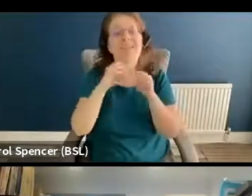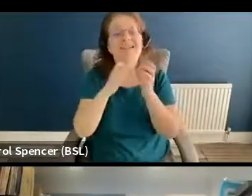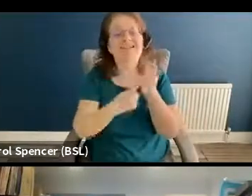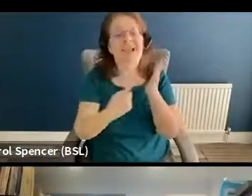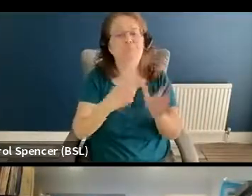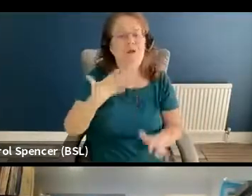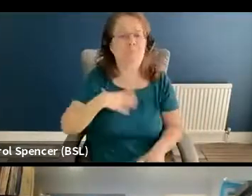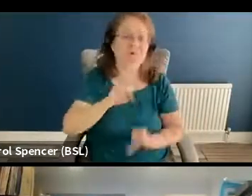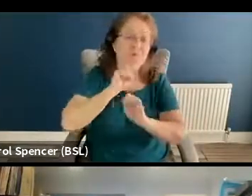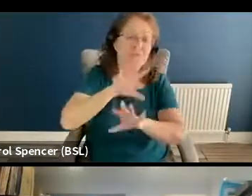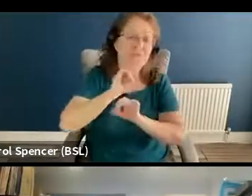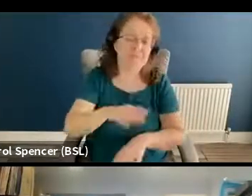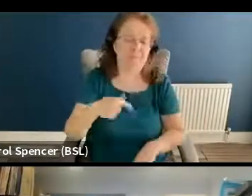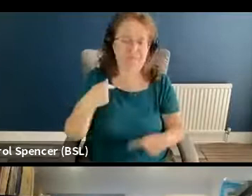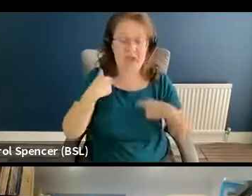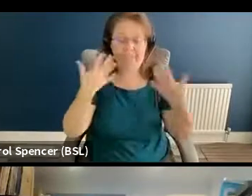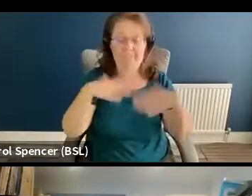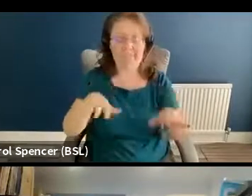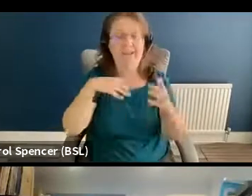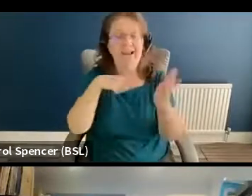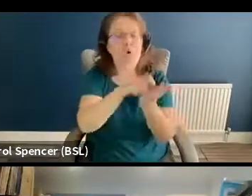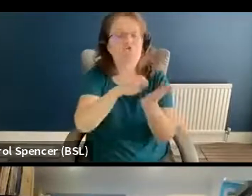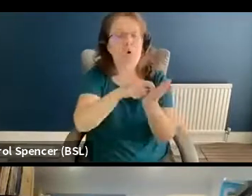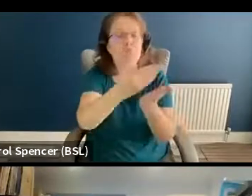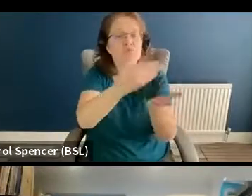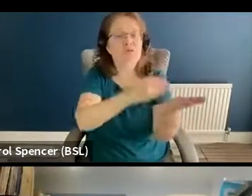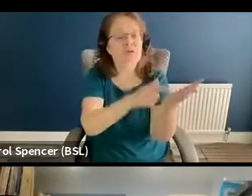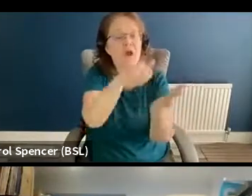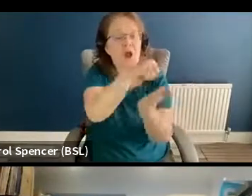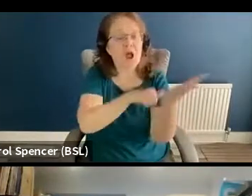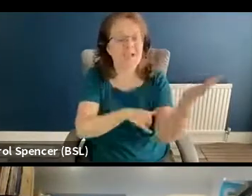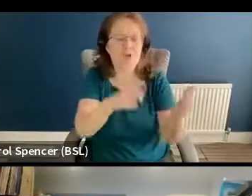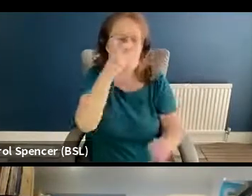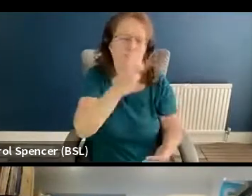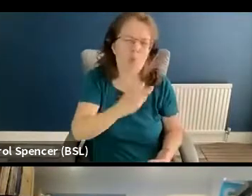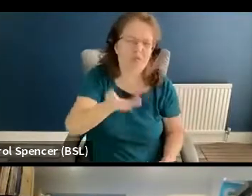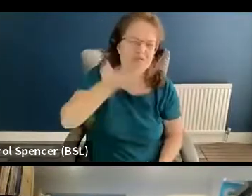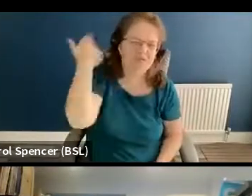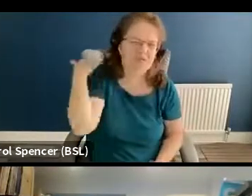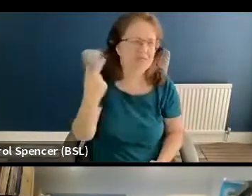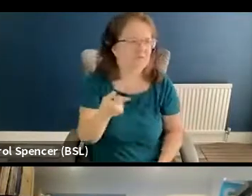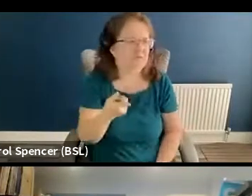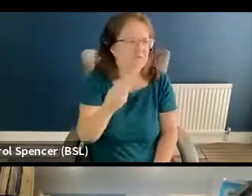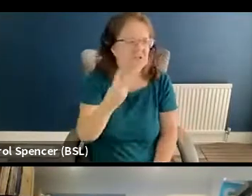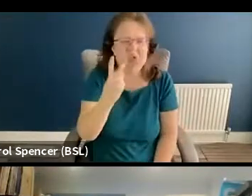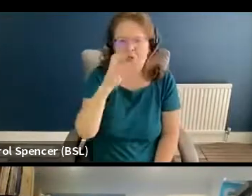I wrote an article it's old now. I think I wrote it in like 2016 and